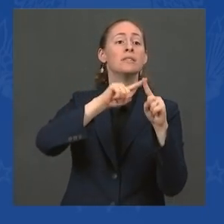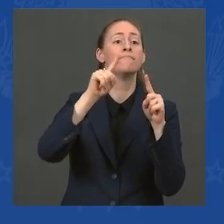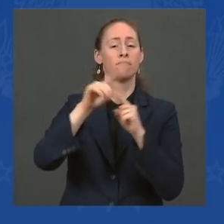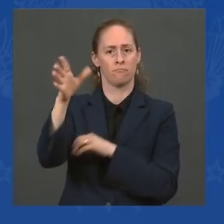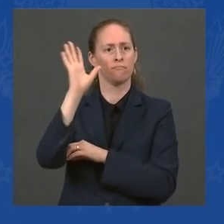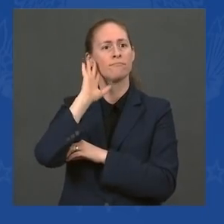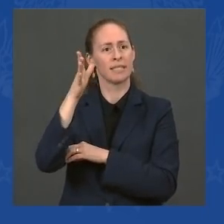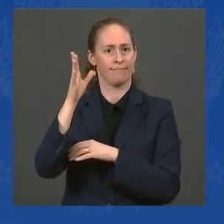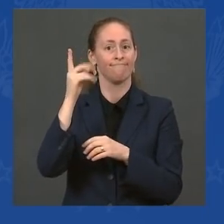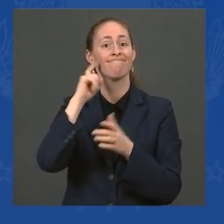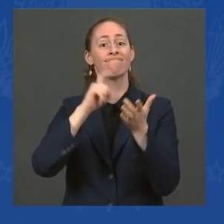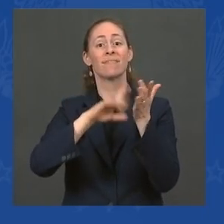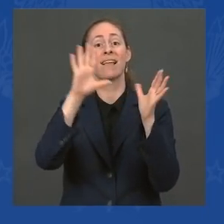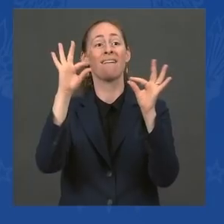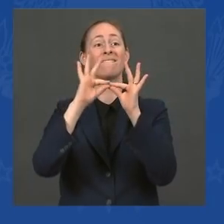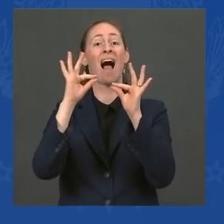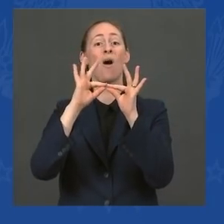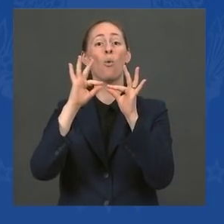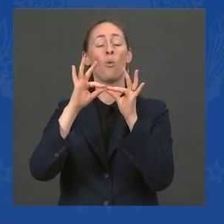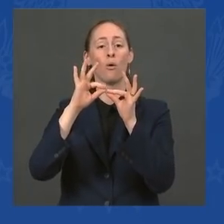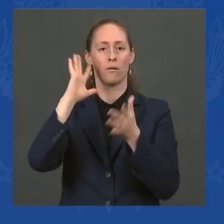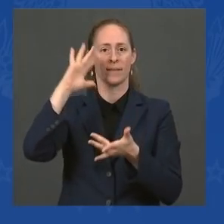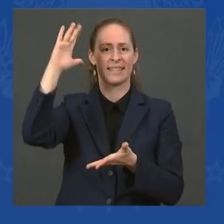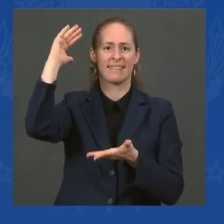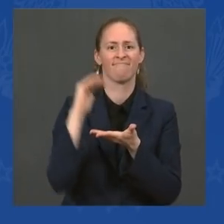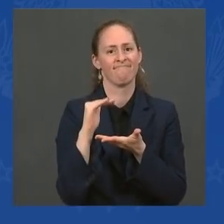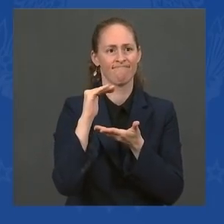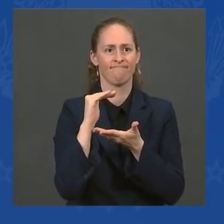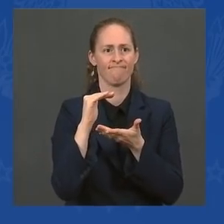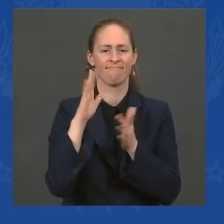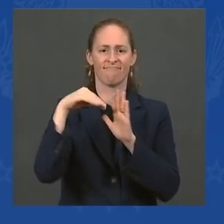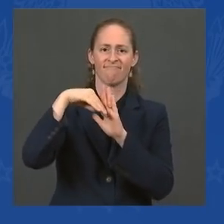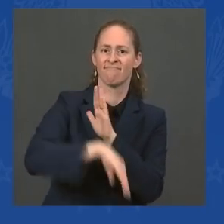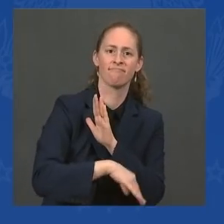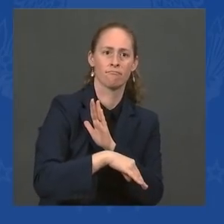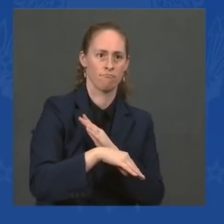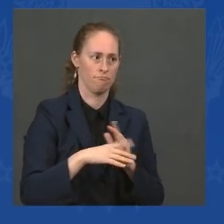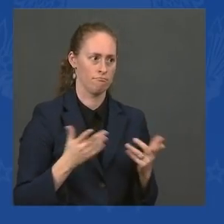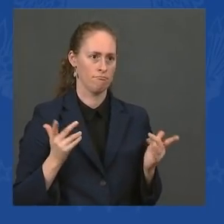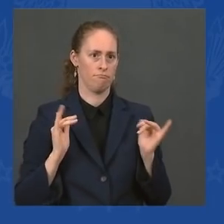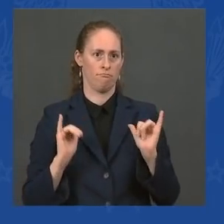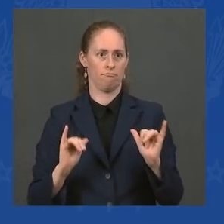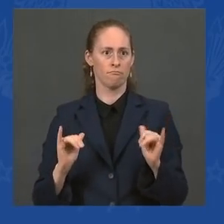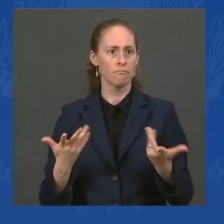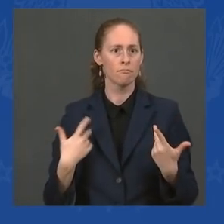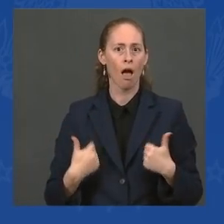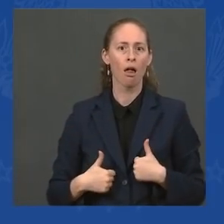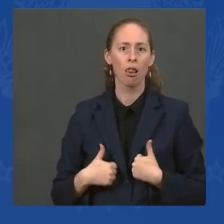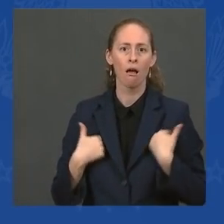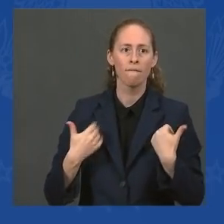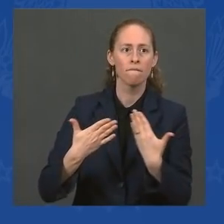which of course makes them feel less certain about their ability to manage their lives and their savings and plan for retirement.